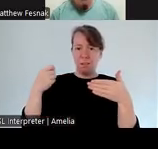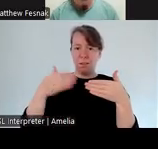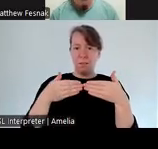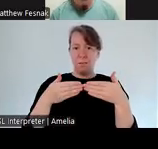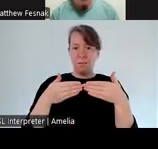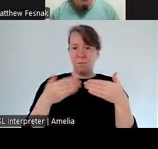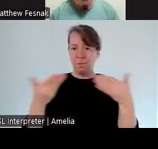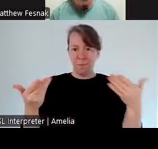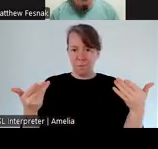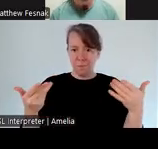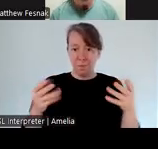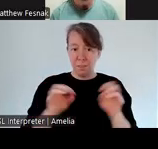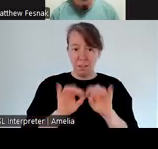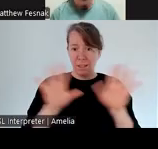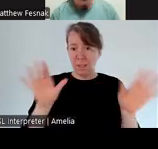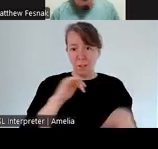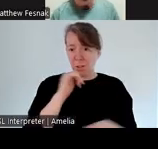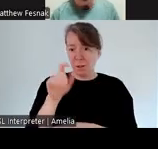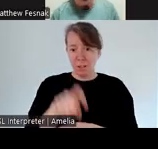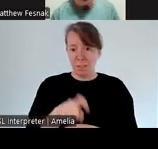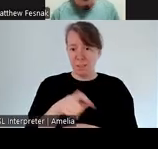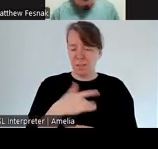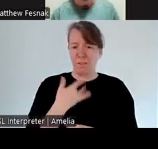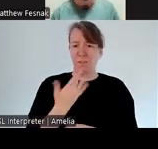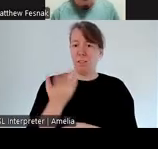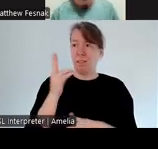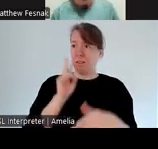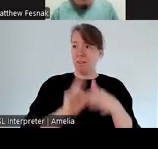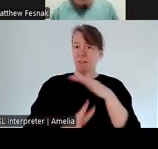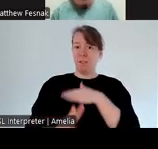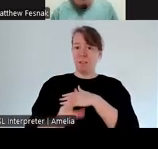like, I didn't know ahead of time, that I needed, like, ID cards